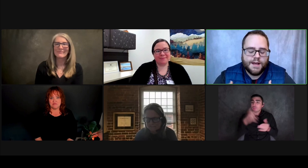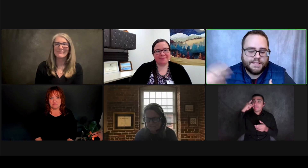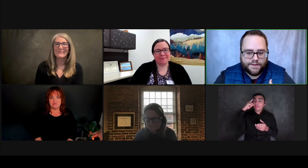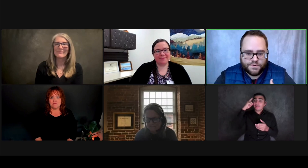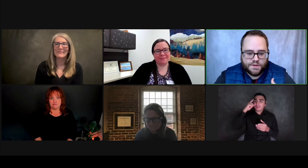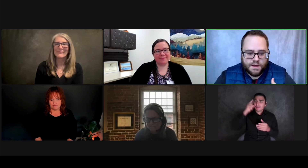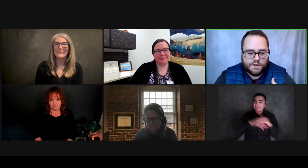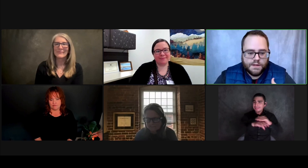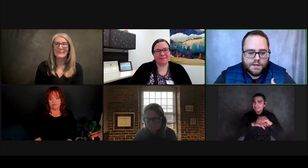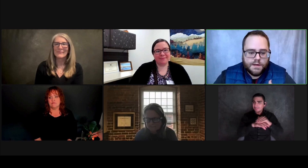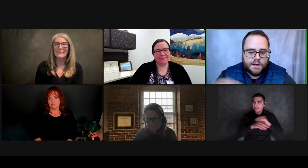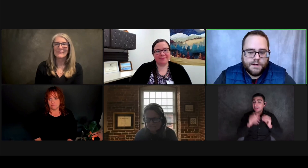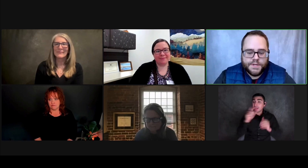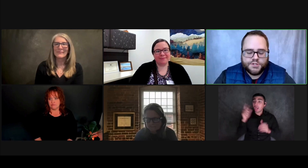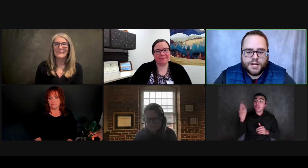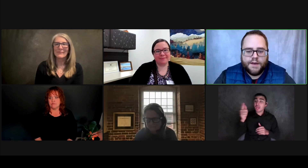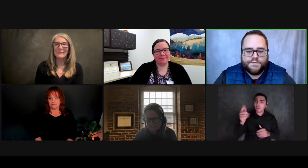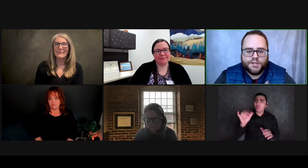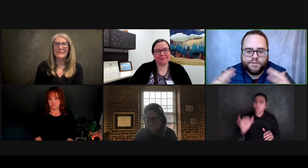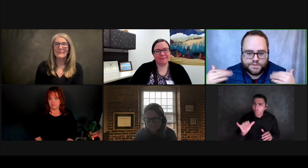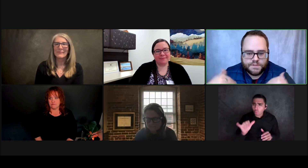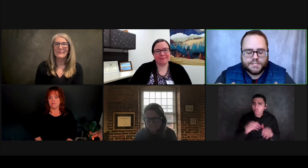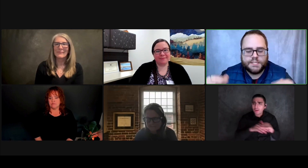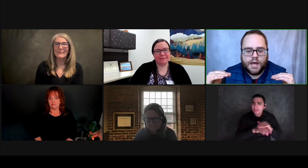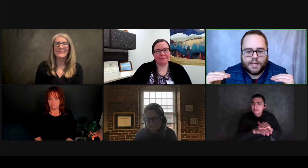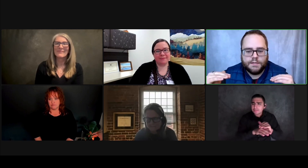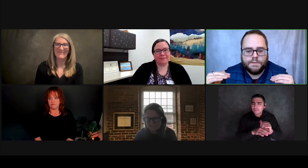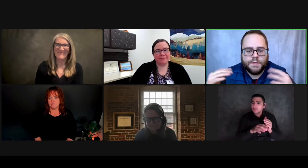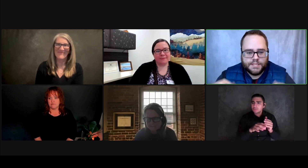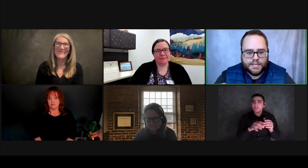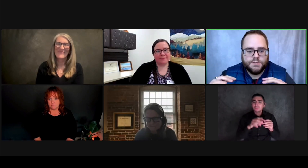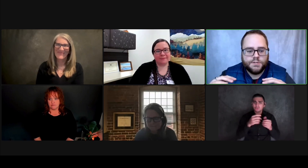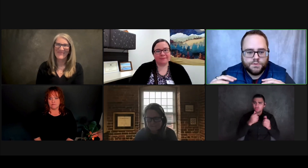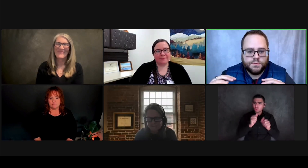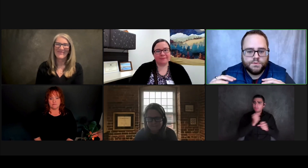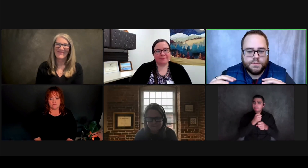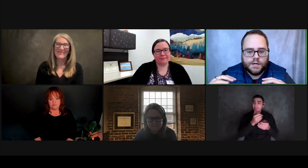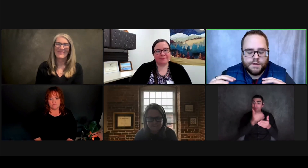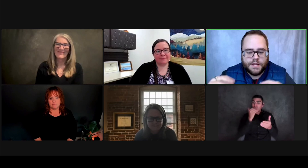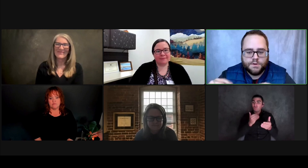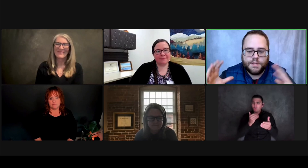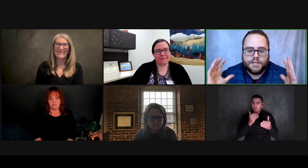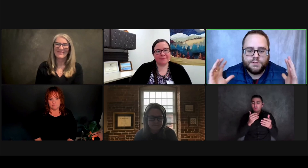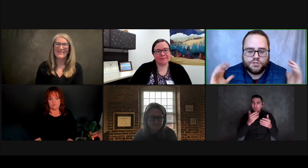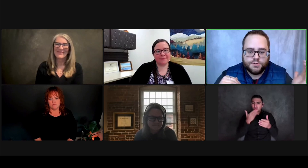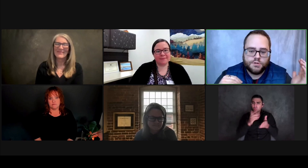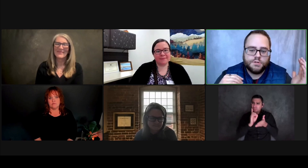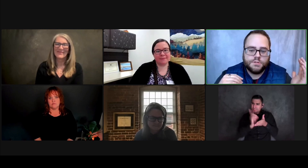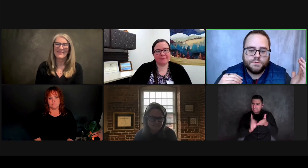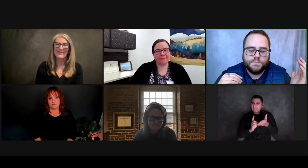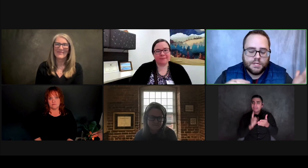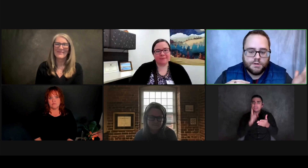as an afterthought, and try to have that universal design built into not only instructors' materials